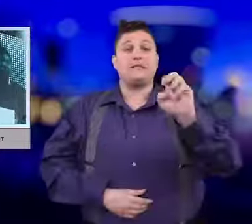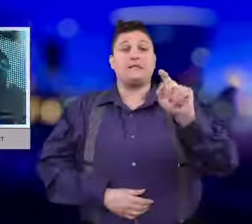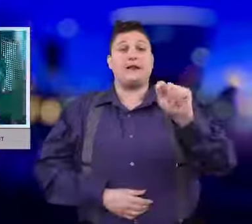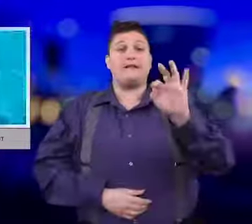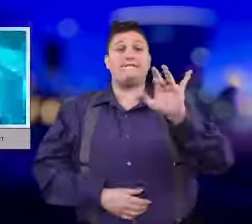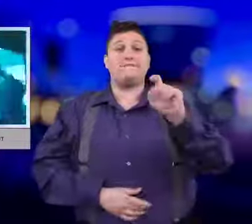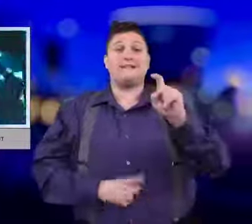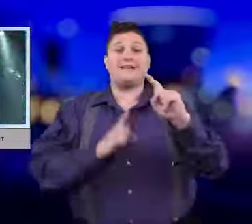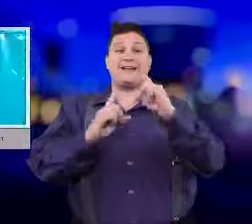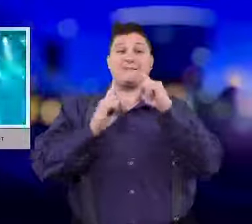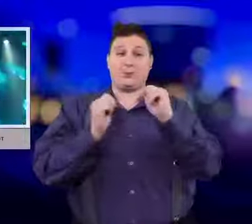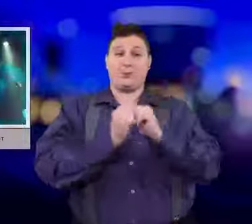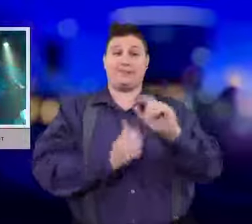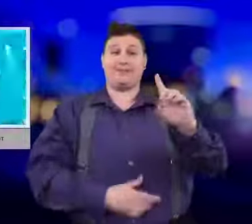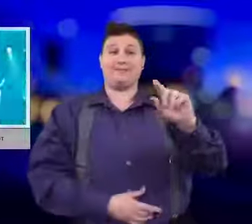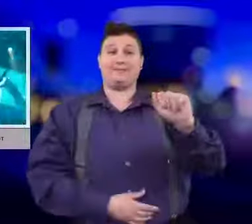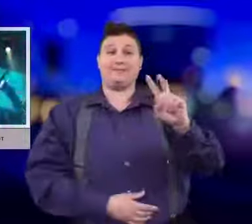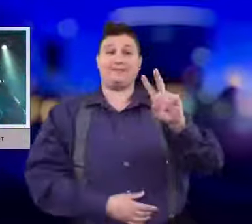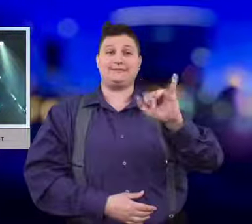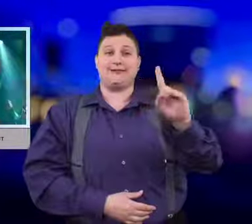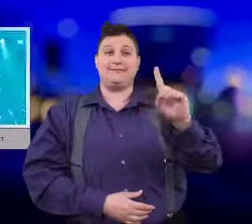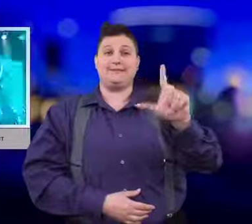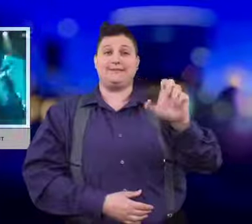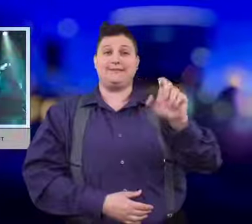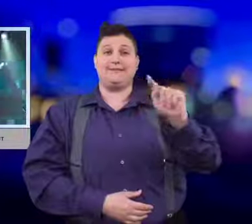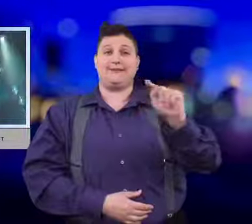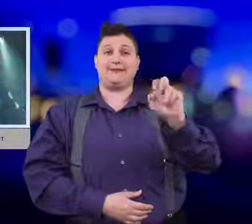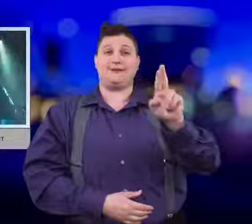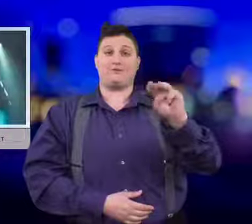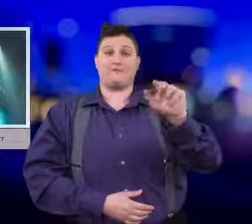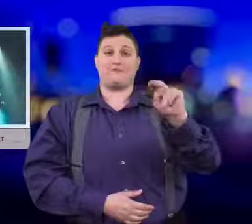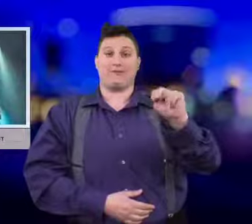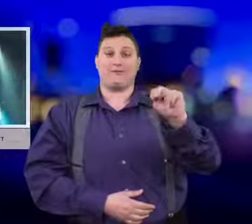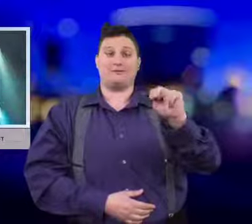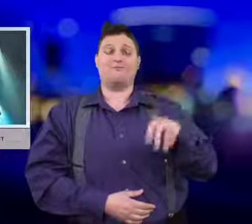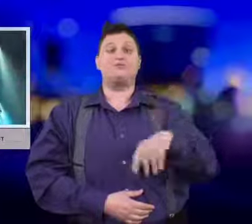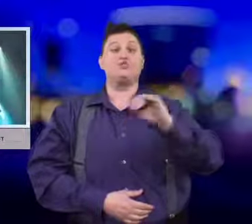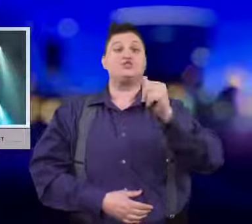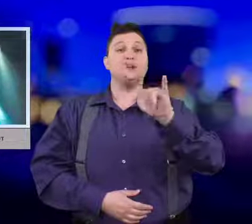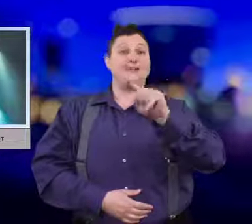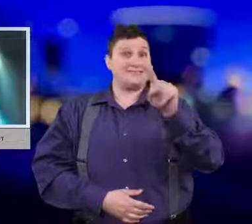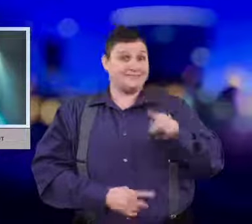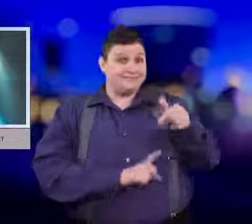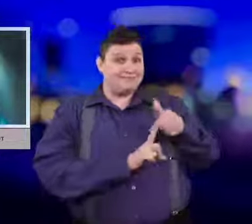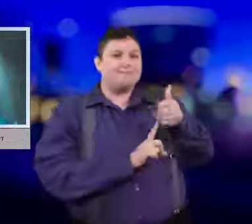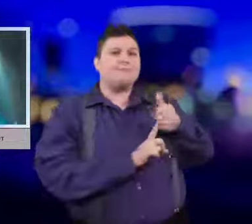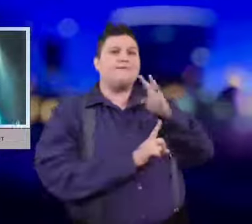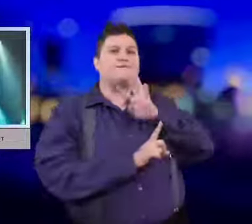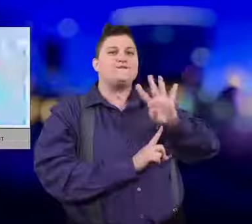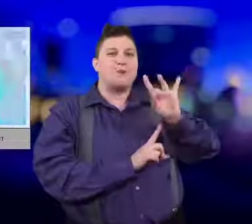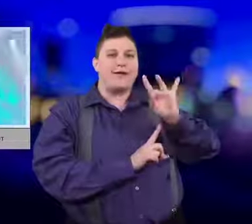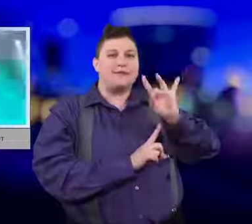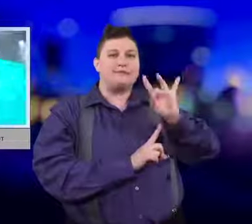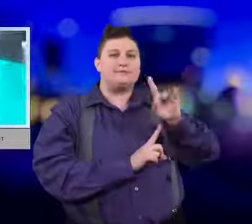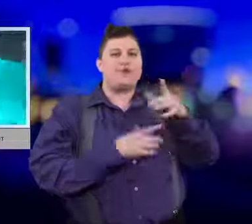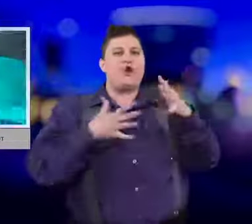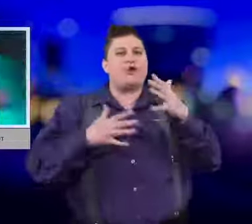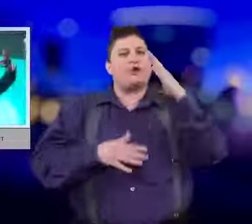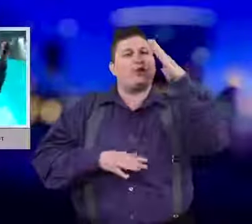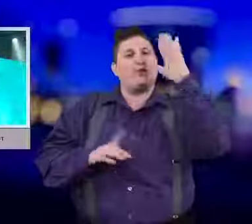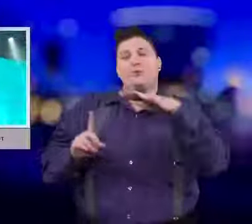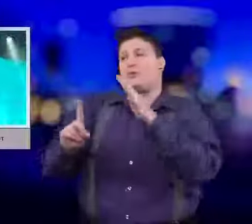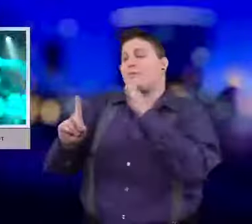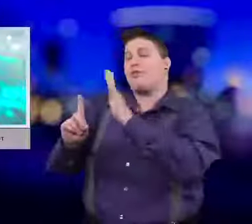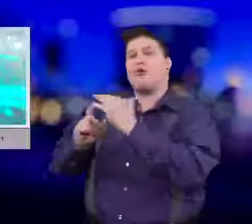In a Netflix interview with David Letterman, the 48-year-old said he knew about his mom's